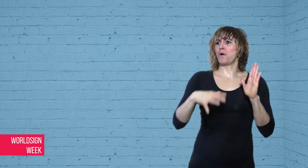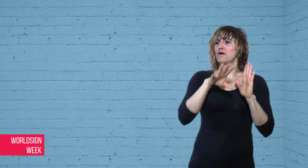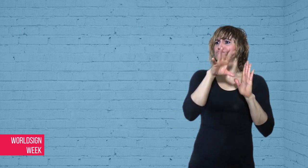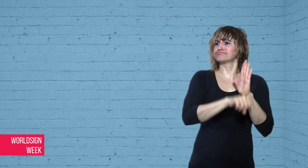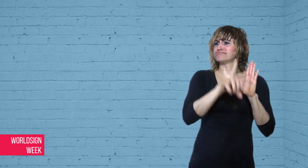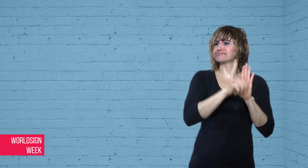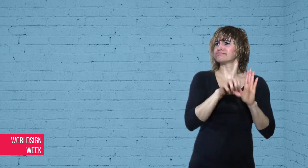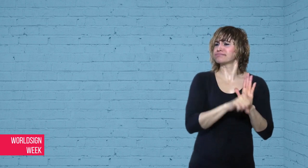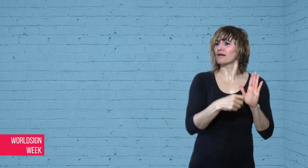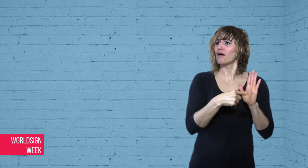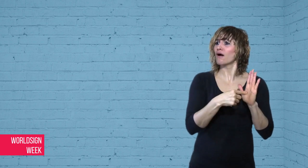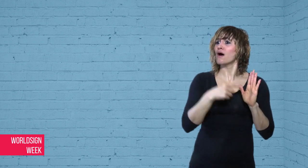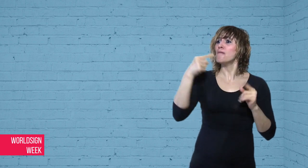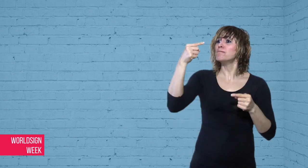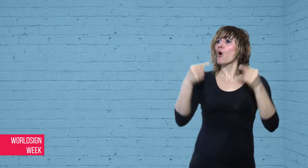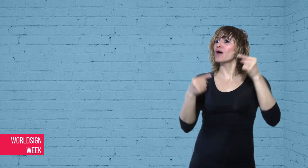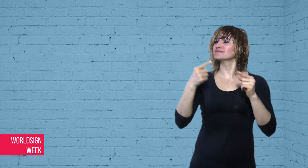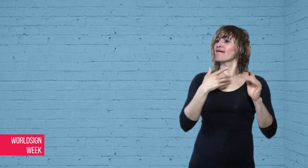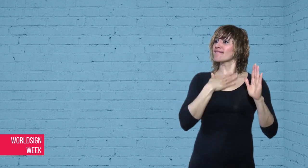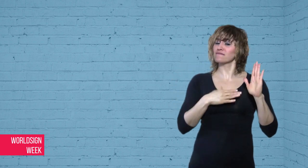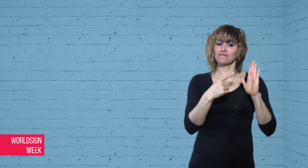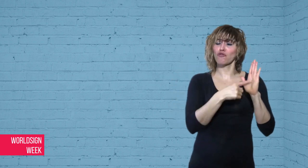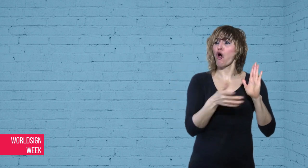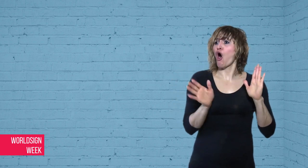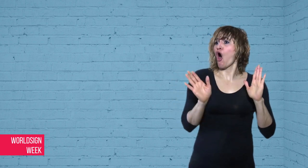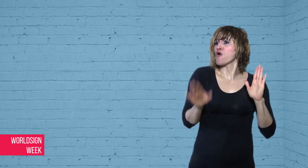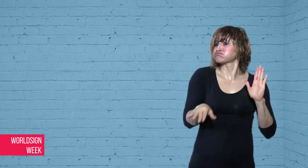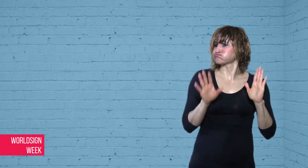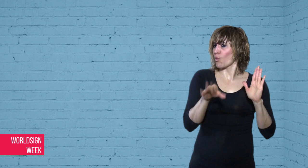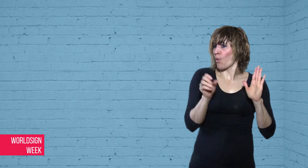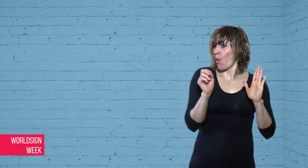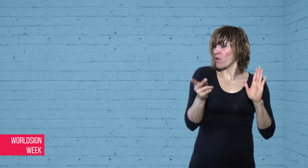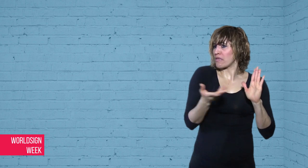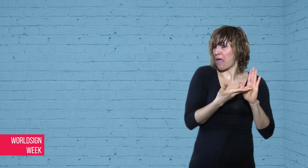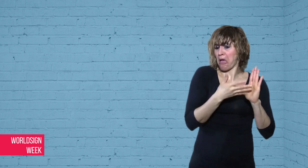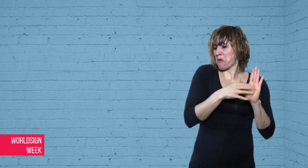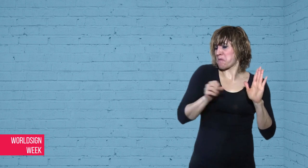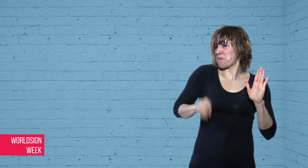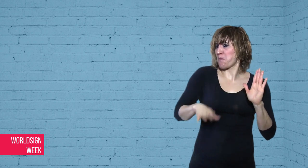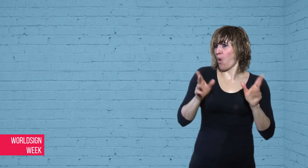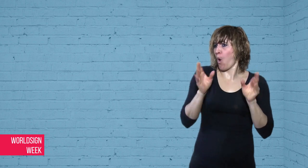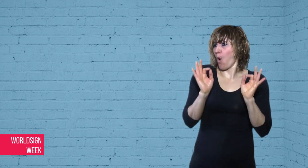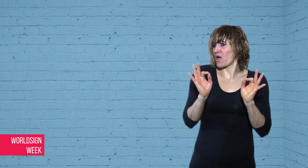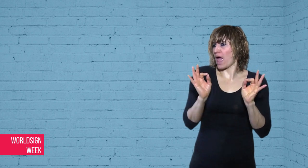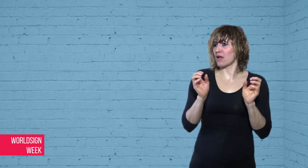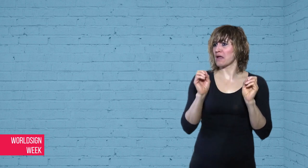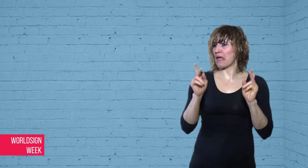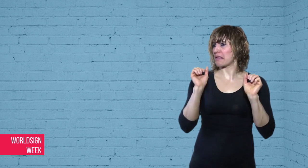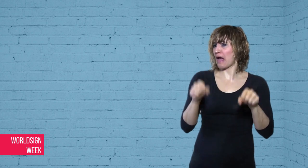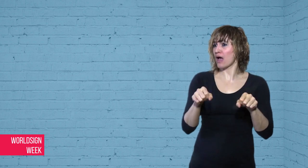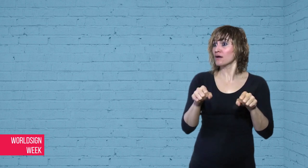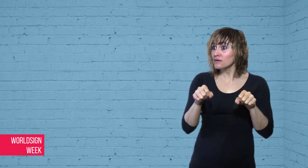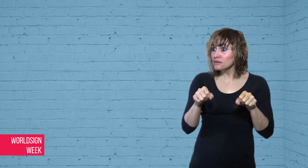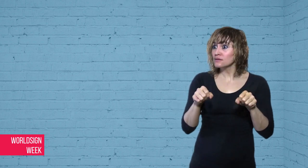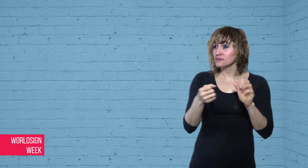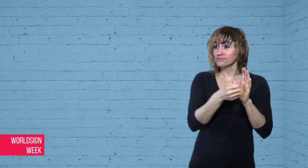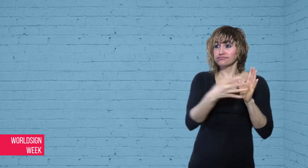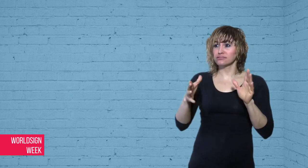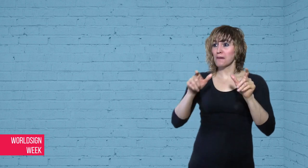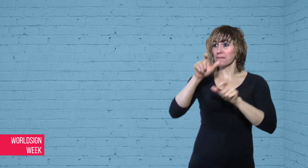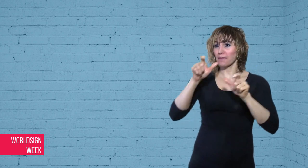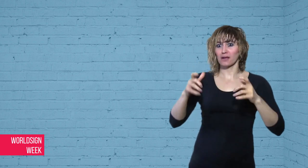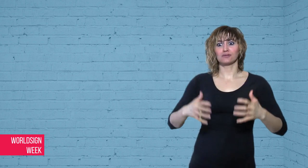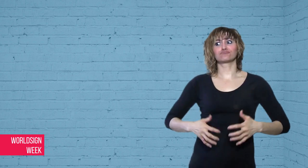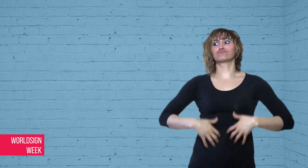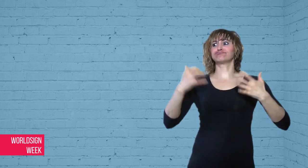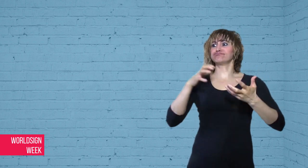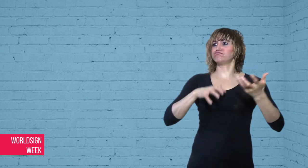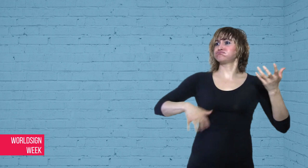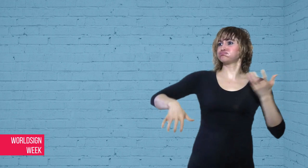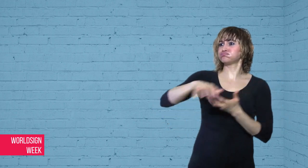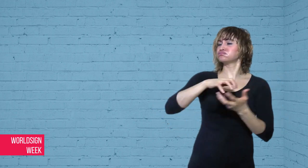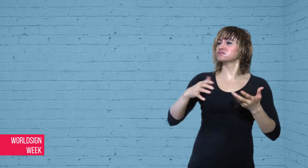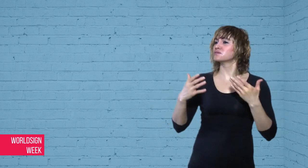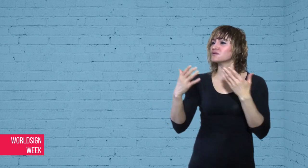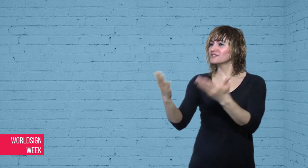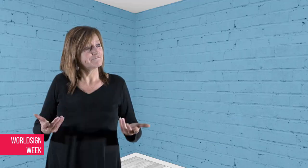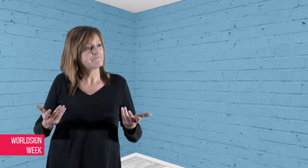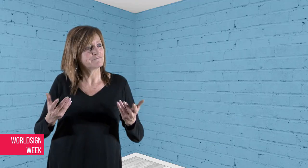some corruptions which caused massive uproar.